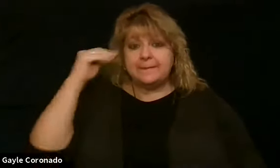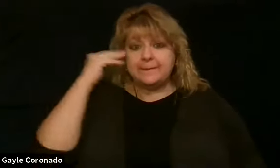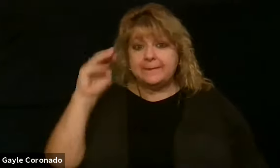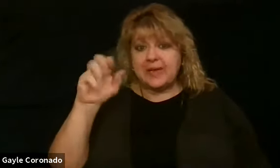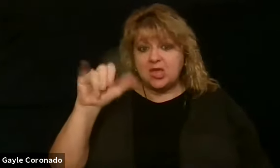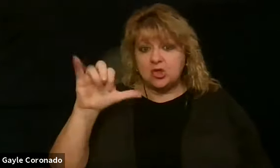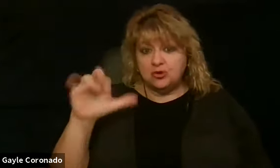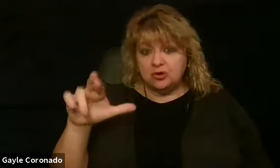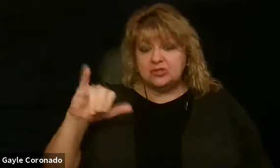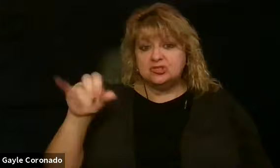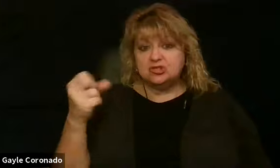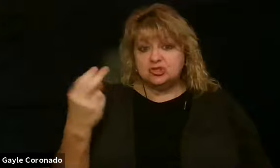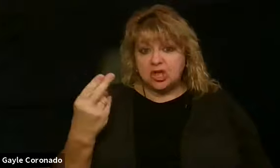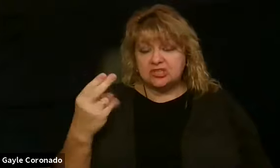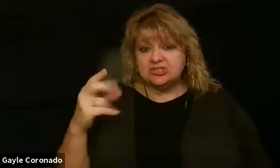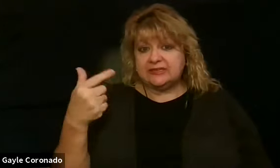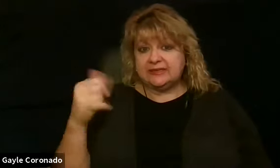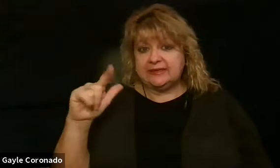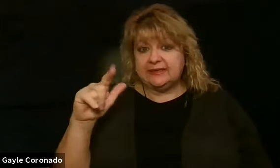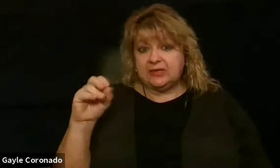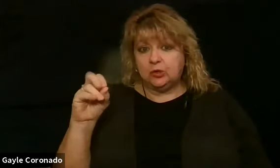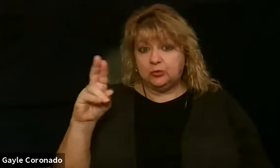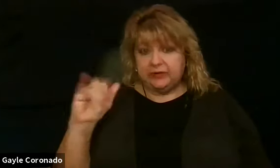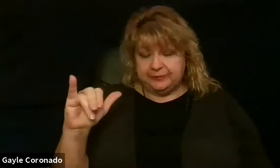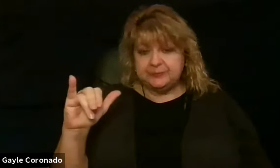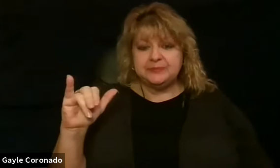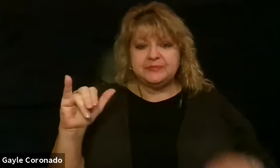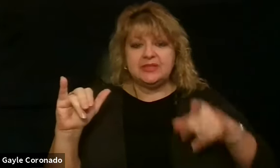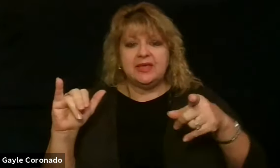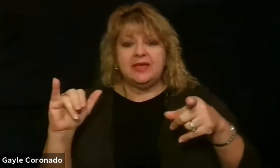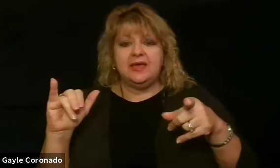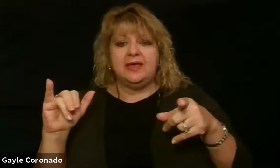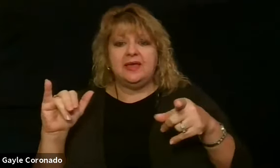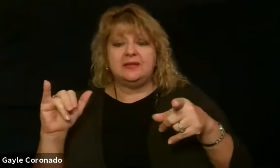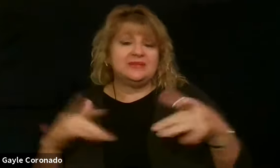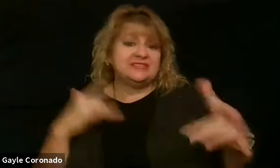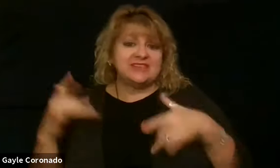awareness coordinator. And I'm very excited to be here. Thank you.